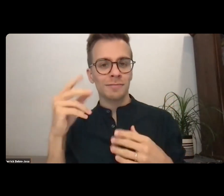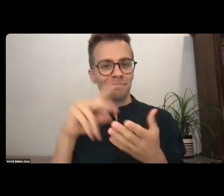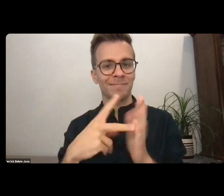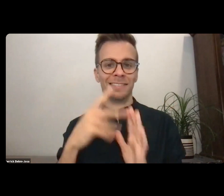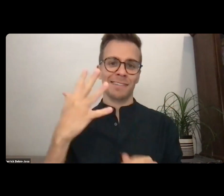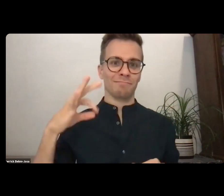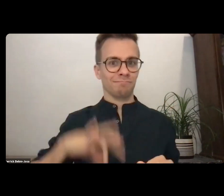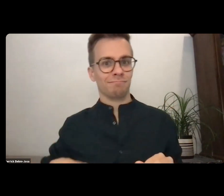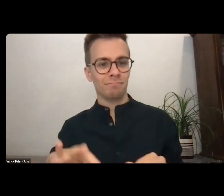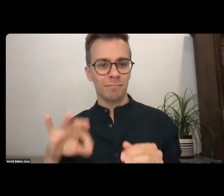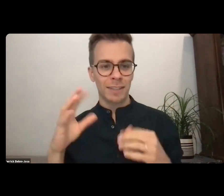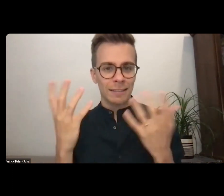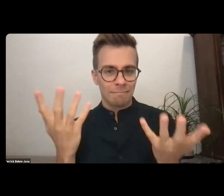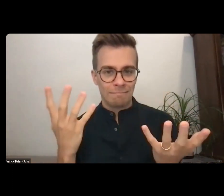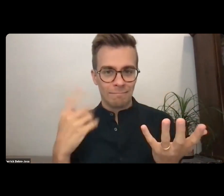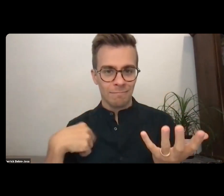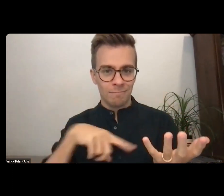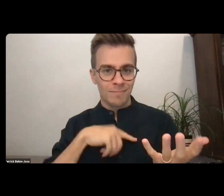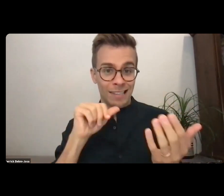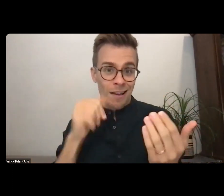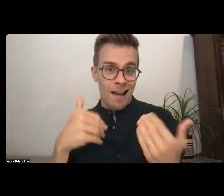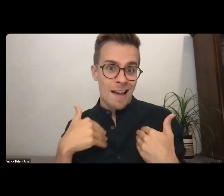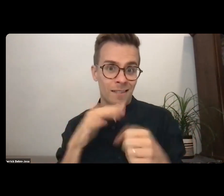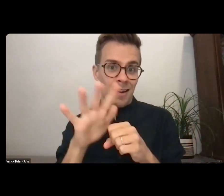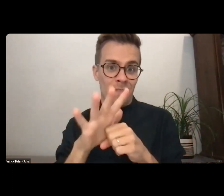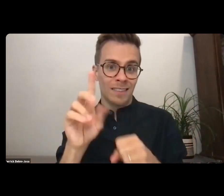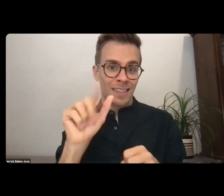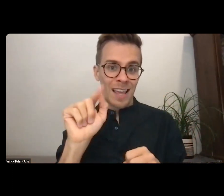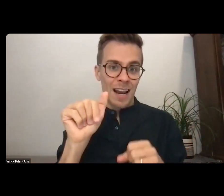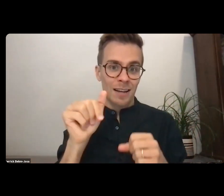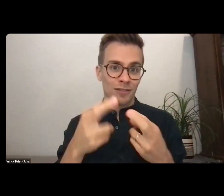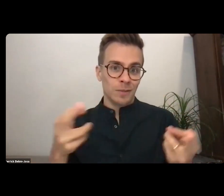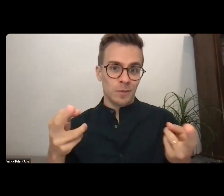of revenue guaranteed, or a guaranteed return on investment of $10."